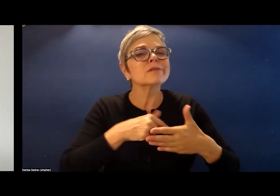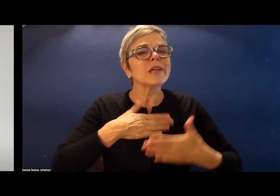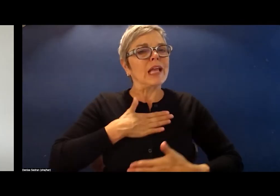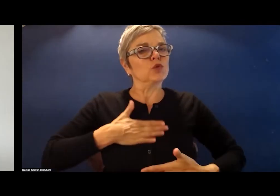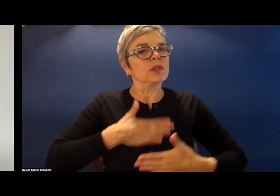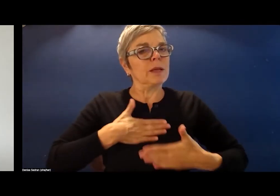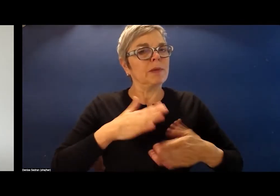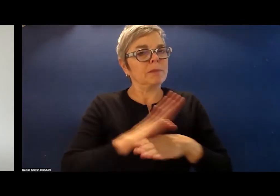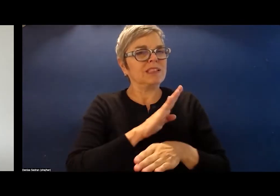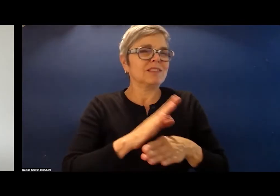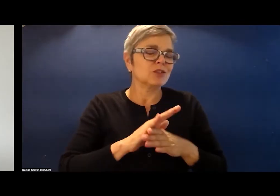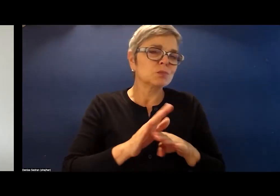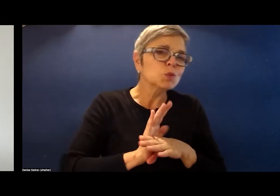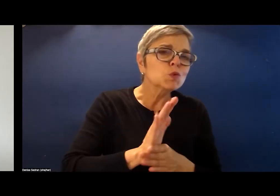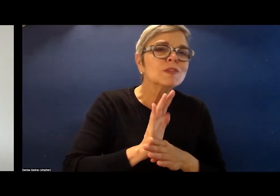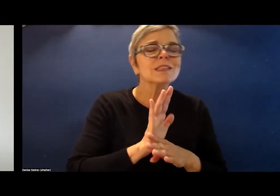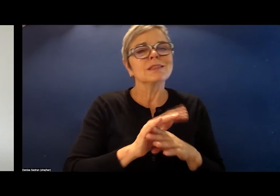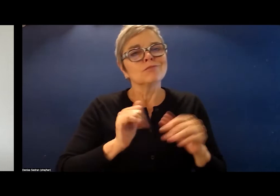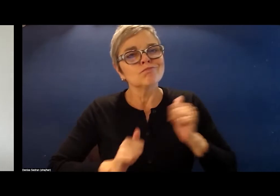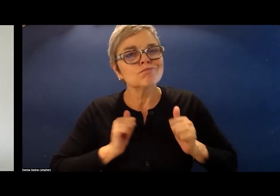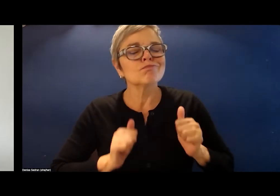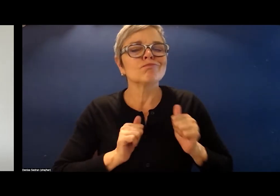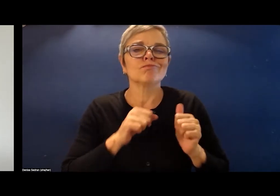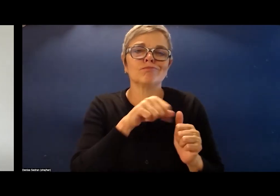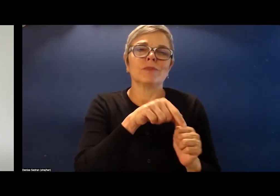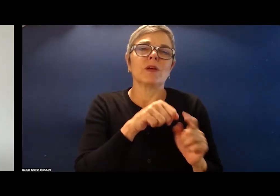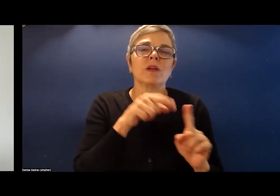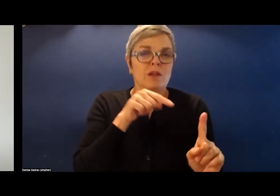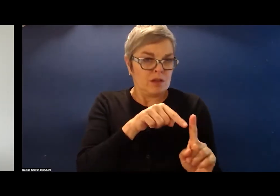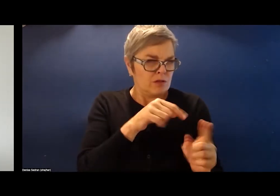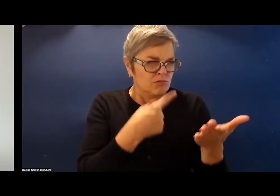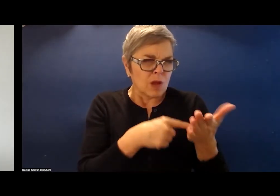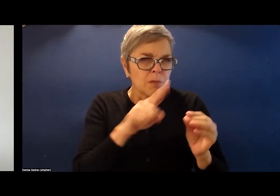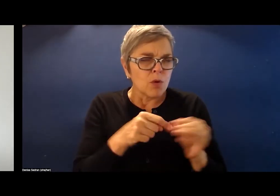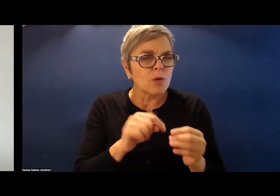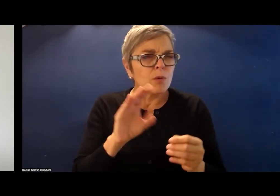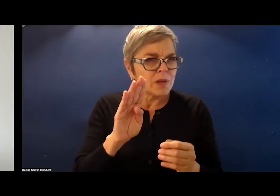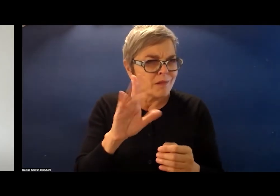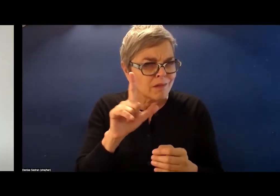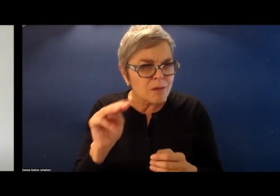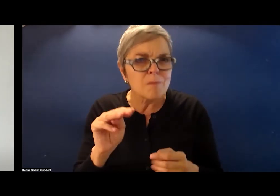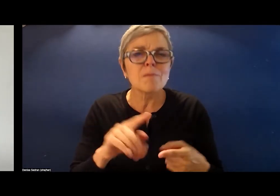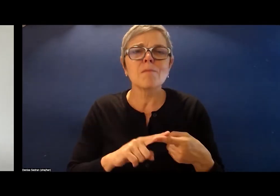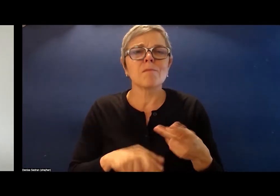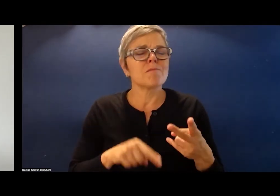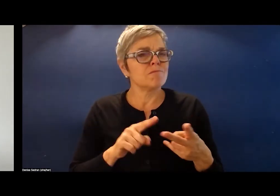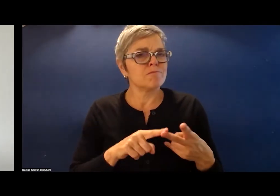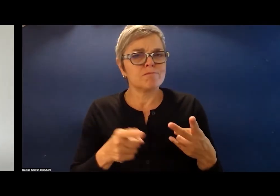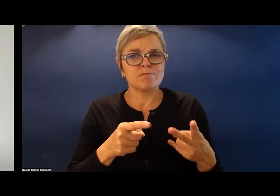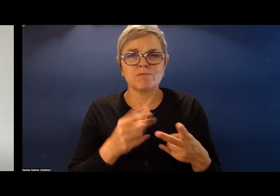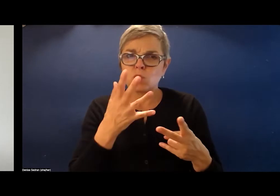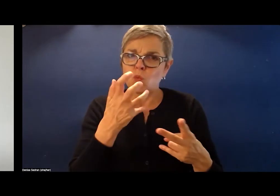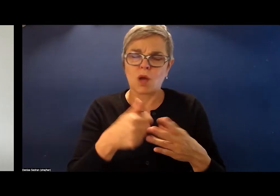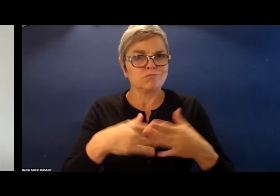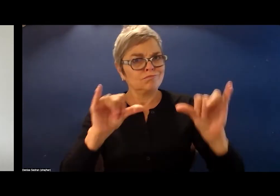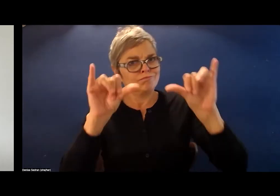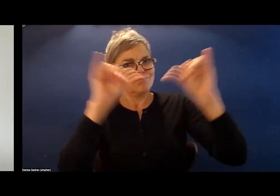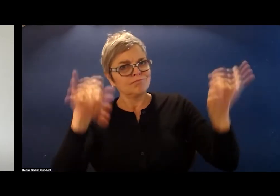around diversity and the momentum coming out of the movement for Black Lives and the demand for structural change